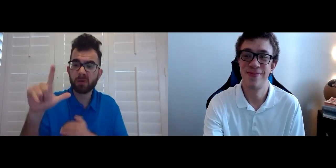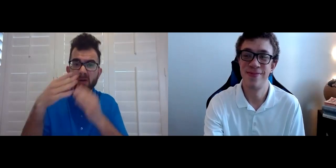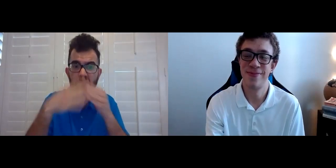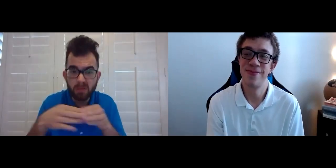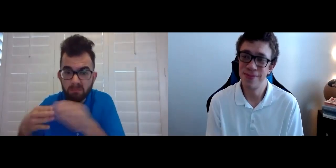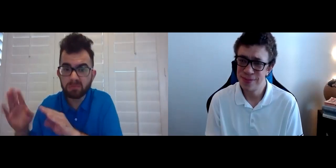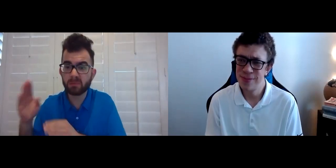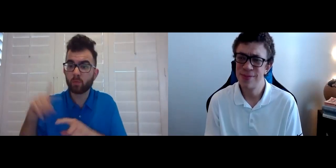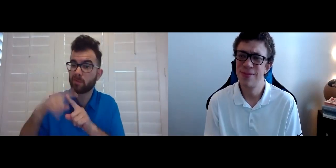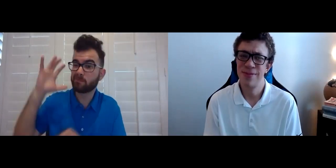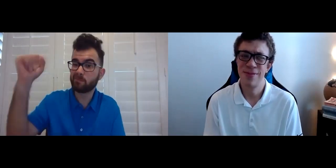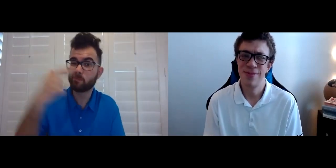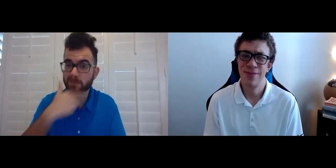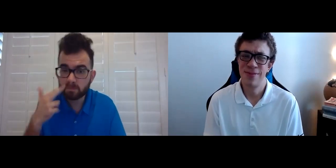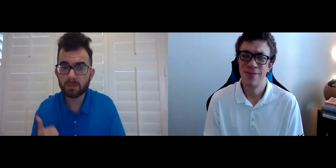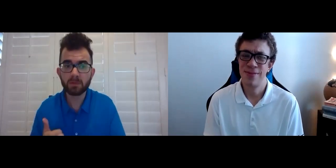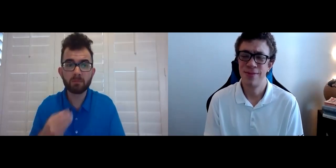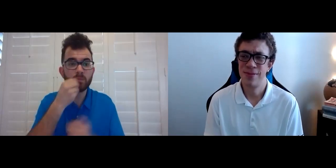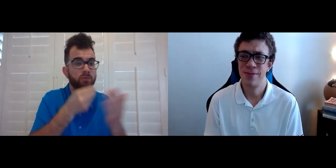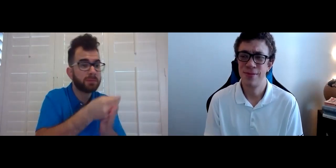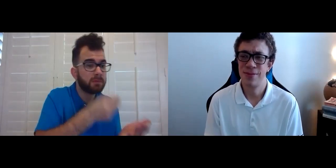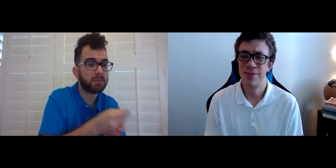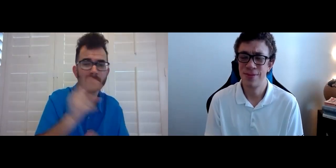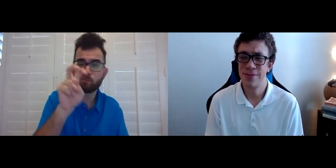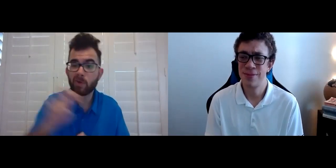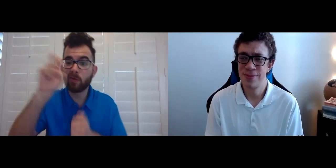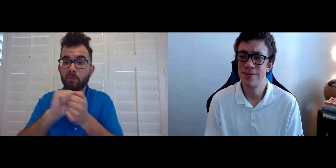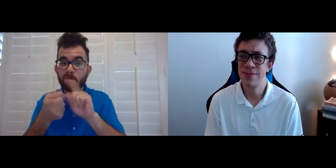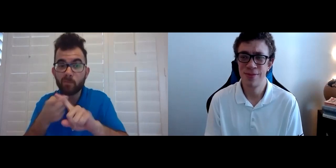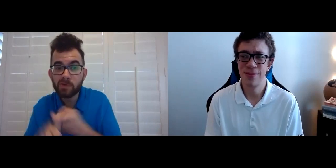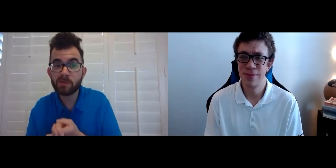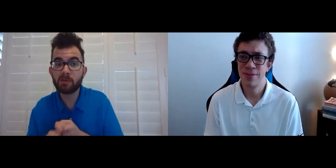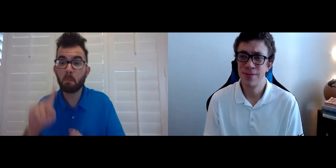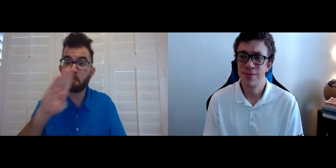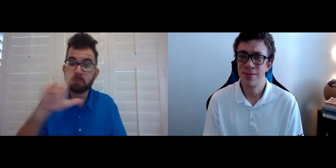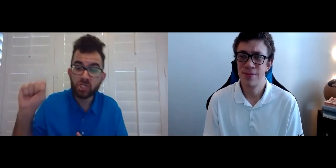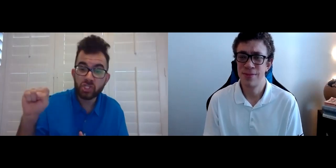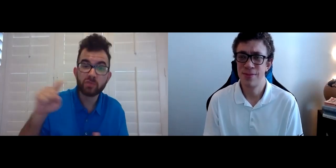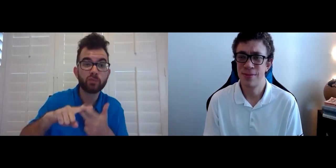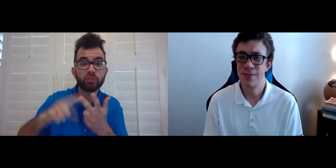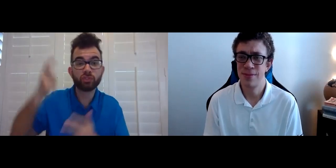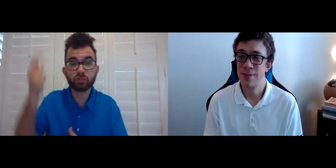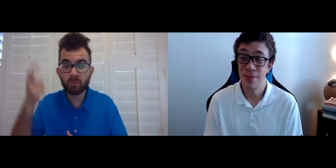Do you feel the burden of handling split costs when out at restaurants, grocery shopping,